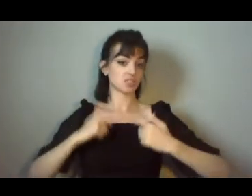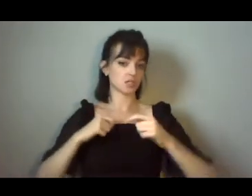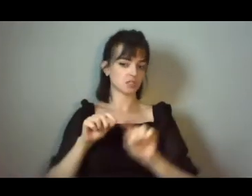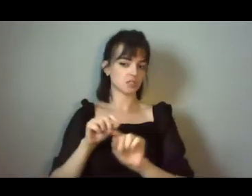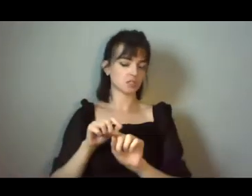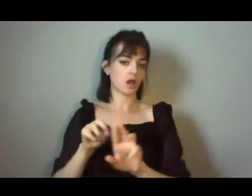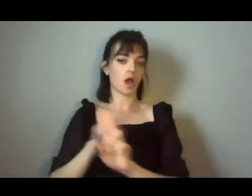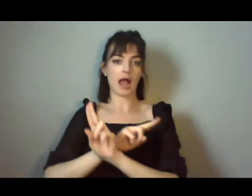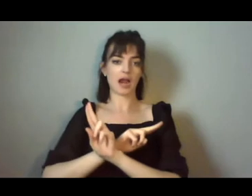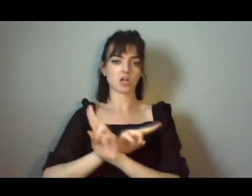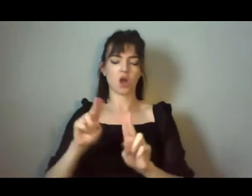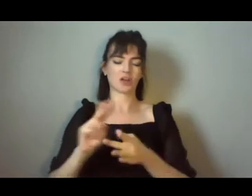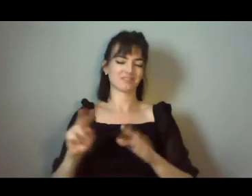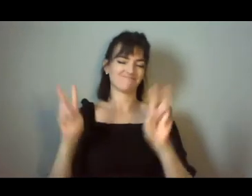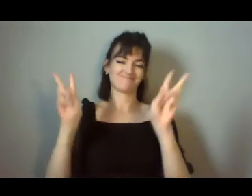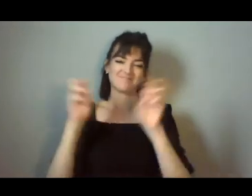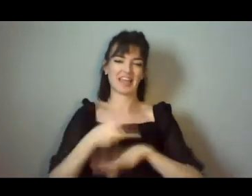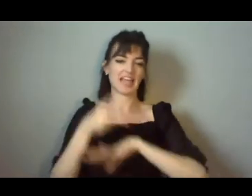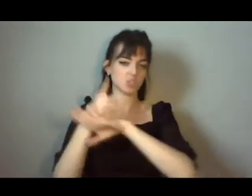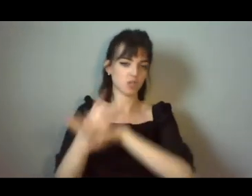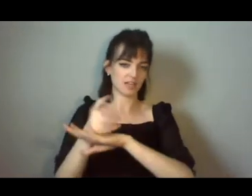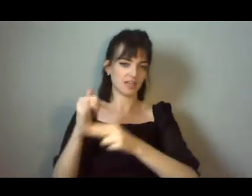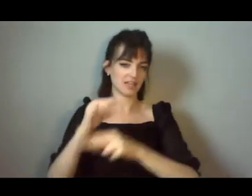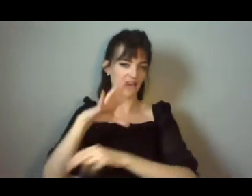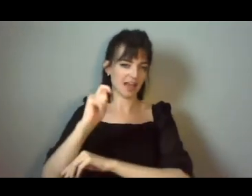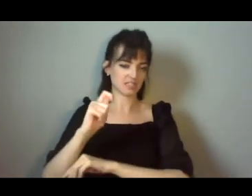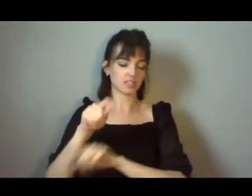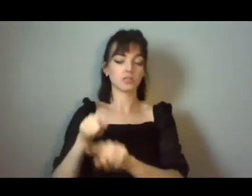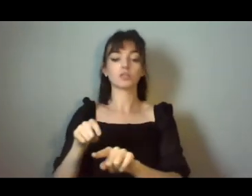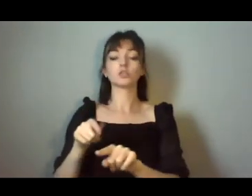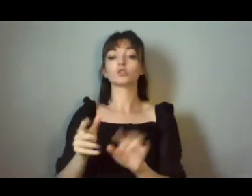as interveners in the act. Sol having noted that, if a solicitor has a doubt